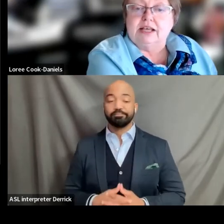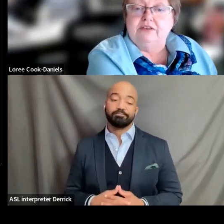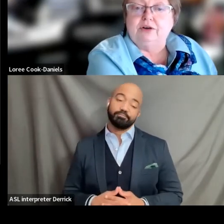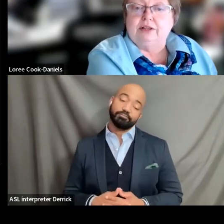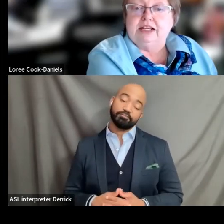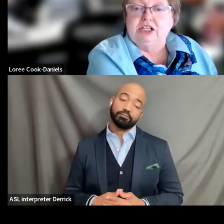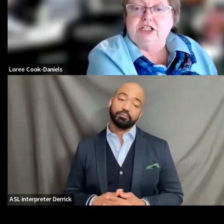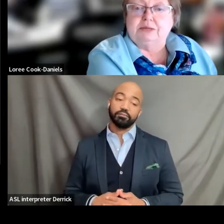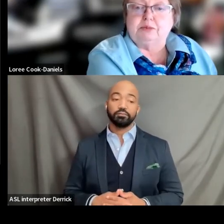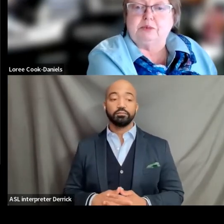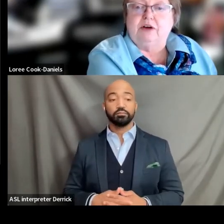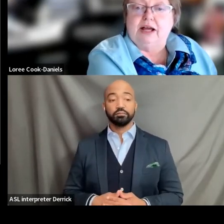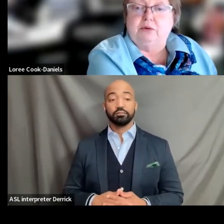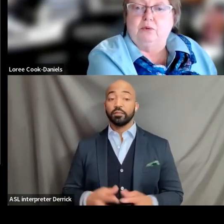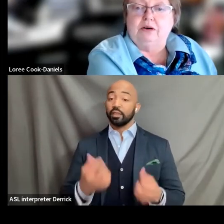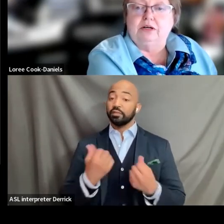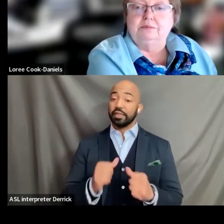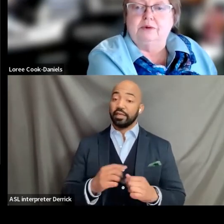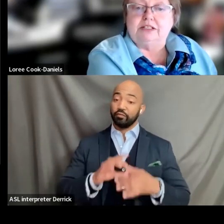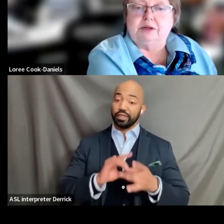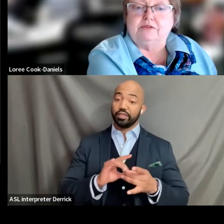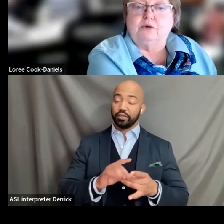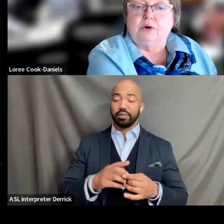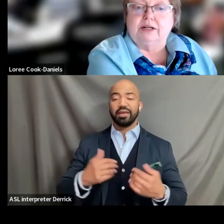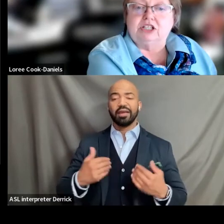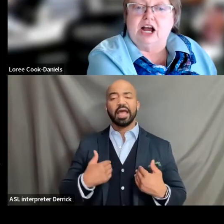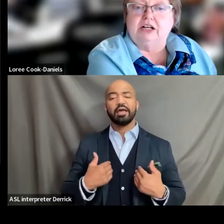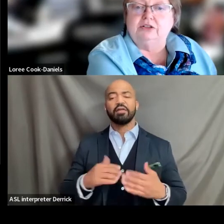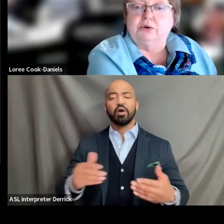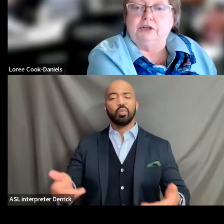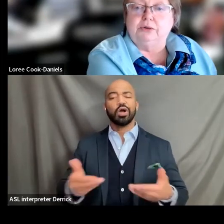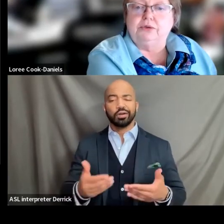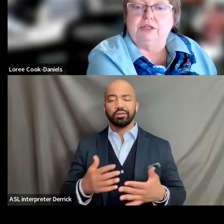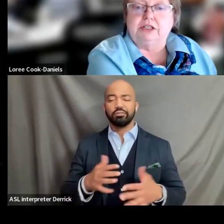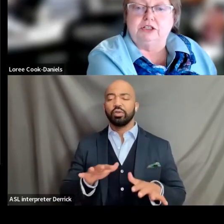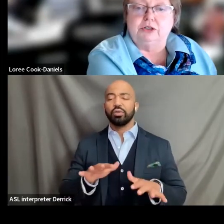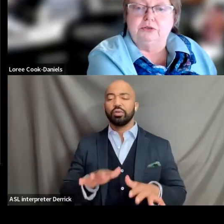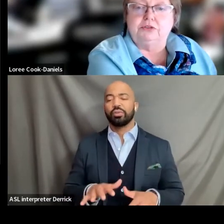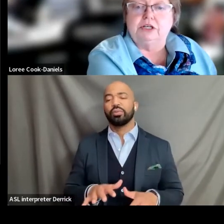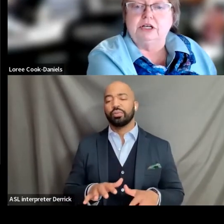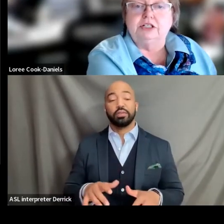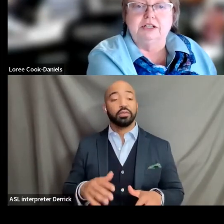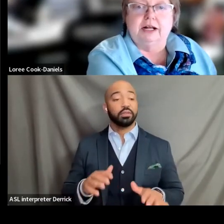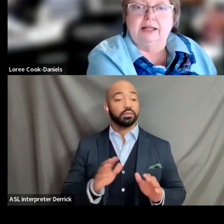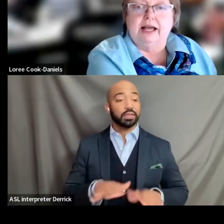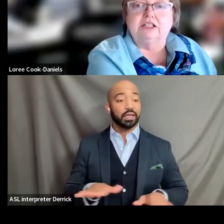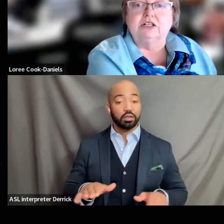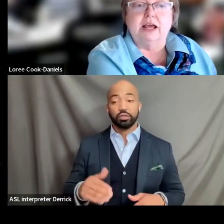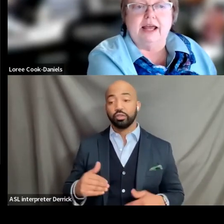Safe relationships provide a welcome respite for a child or youth that is used to neglect